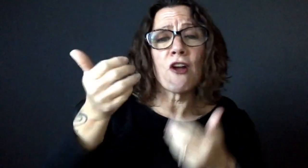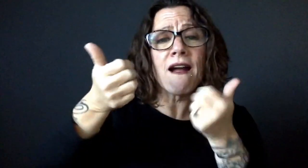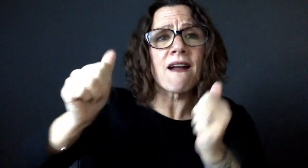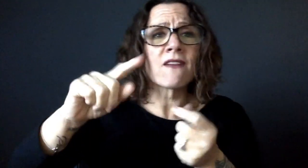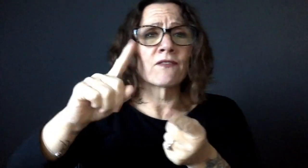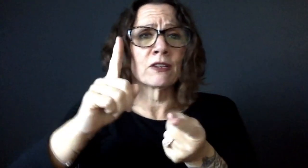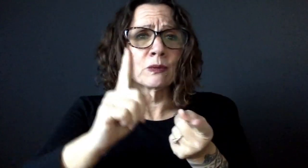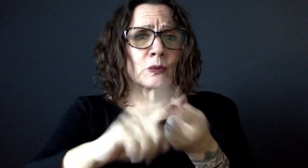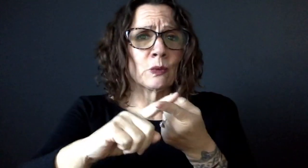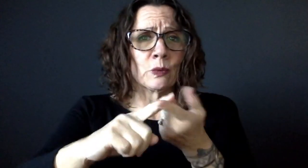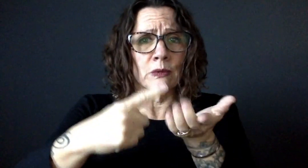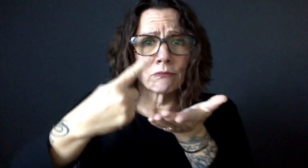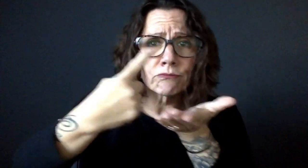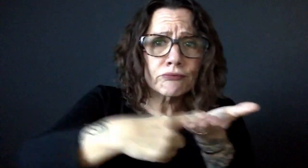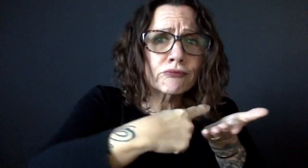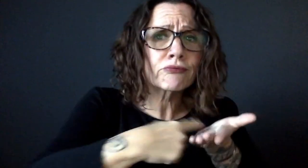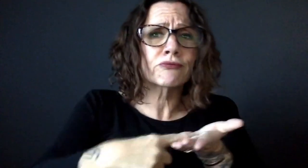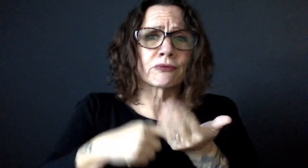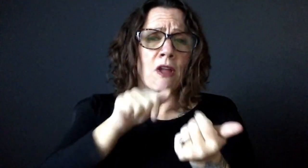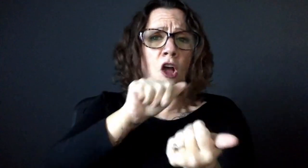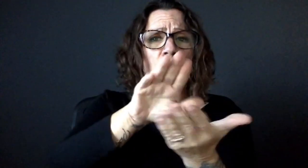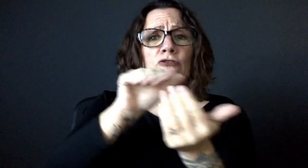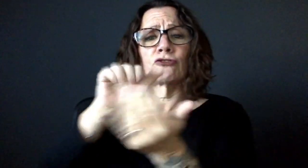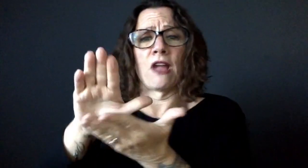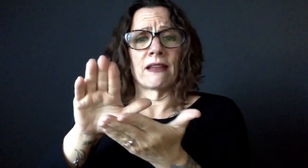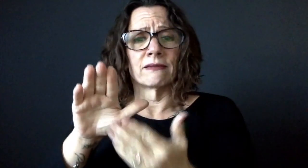and her efforts struggling with the unspoken and